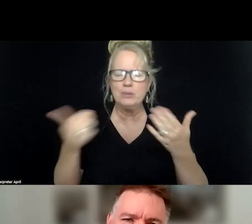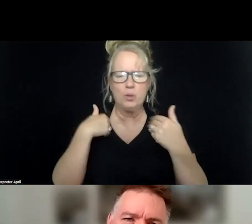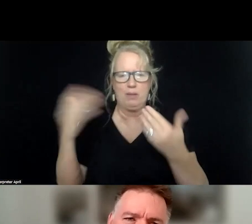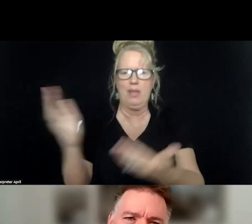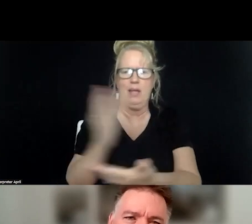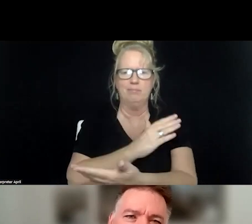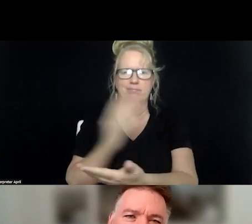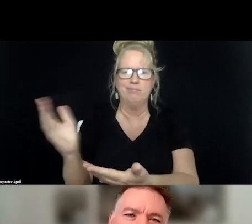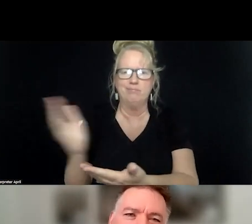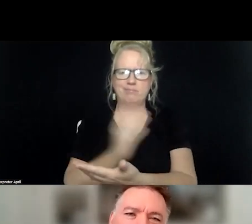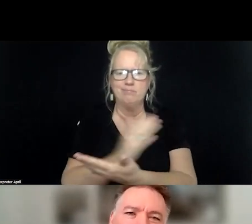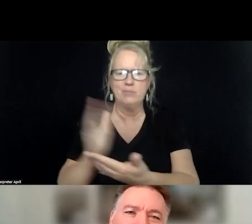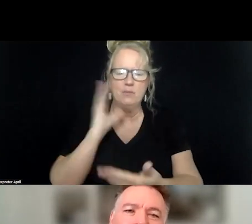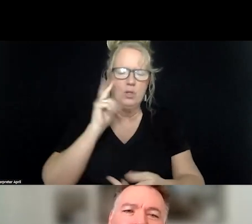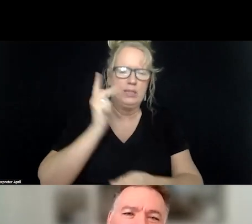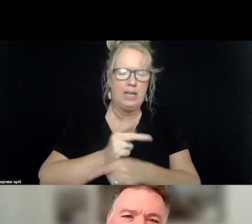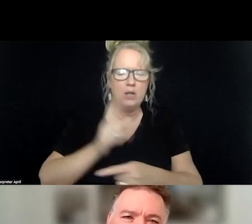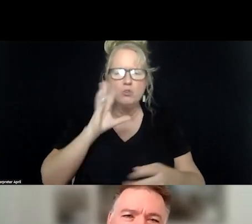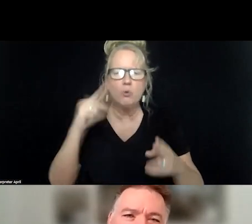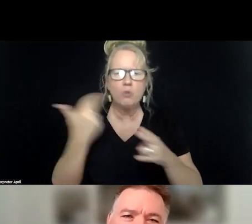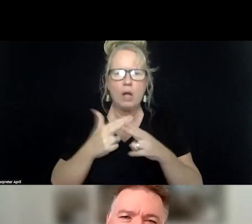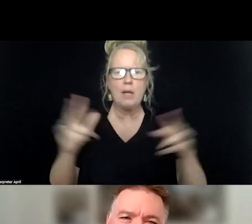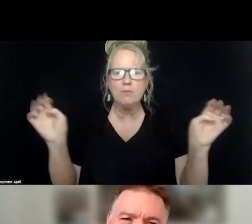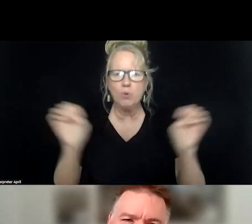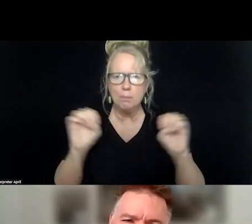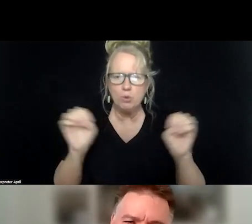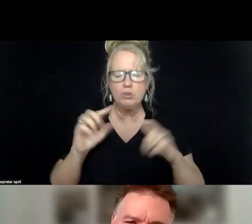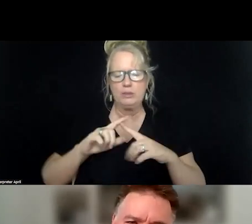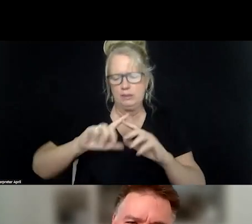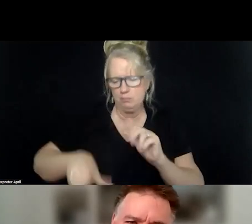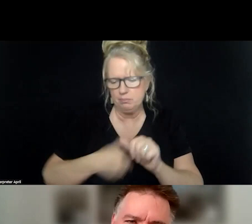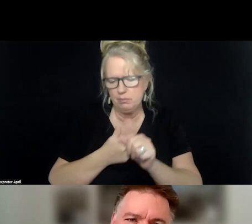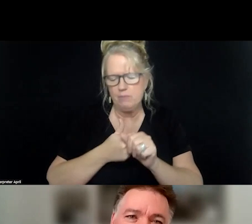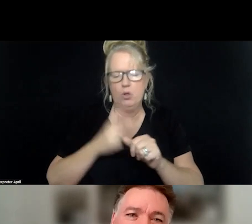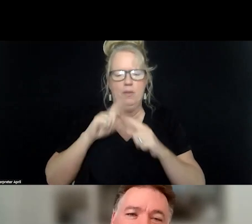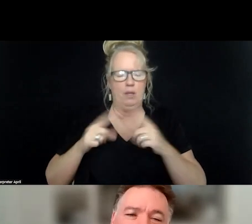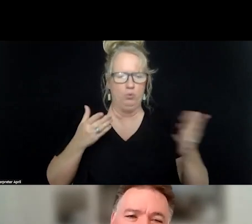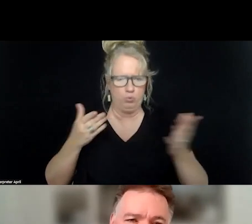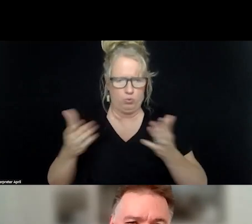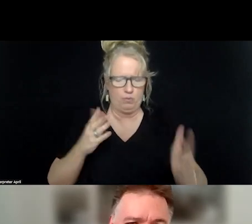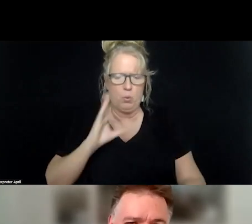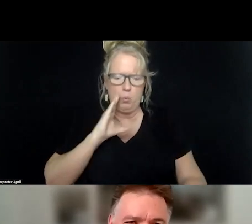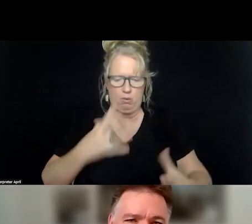WE ARE TALKING ABOUT THESE EMERGENCY BEHAVIORAL HEALTHCARE CRISIS SERVICES THAT ARE GOING TO ACCEPT ANYONE IN NEED IMMEDIATELY.